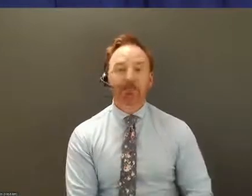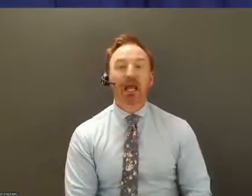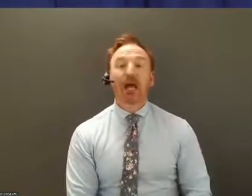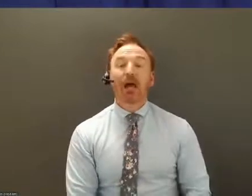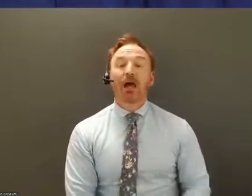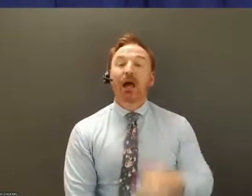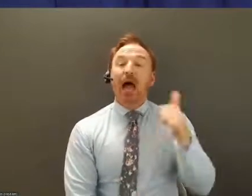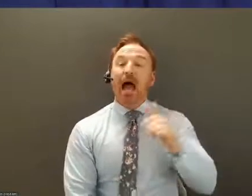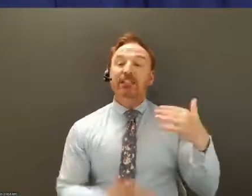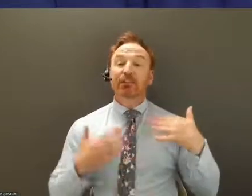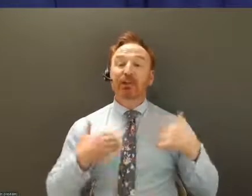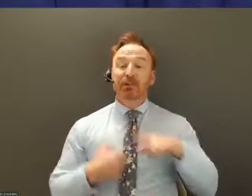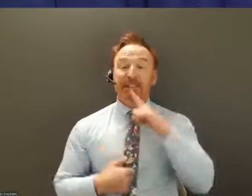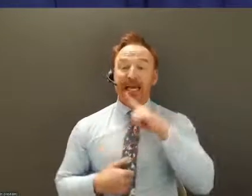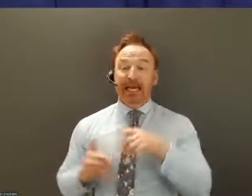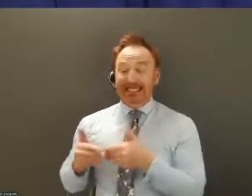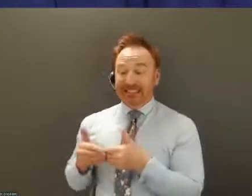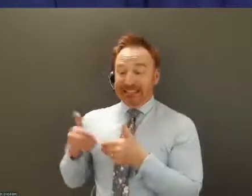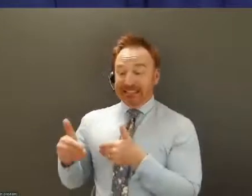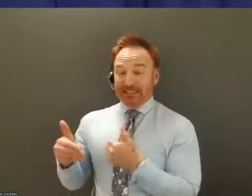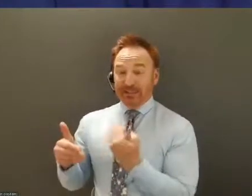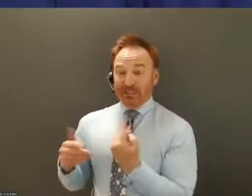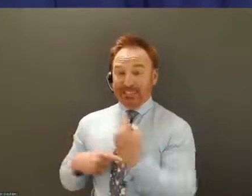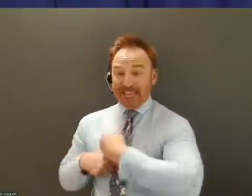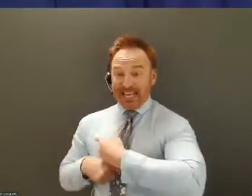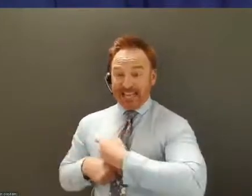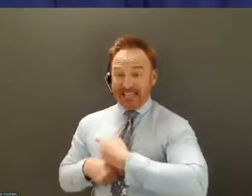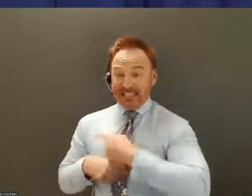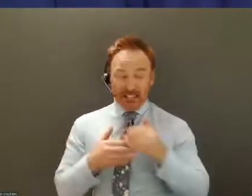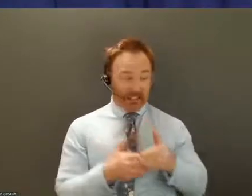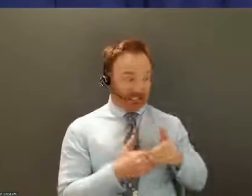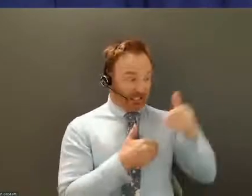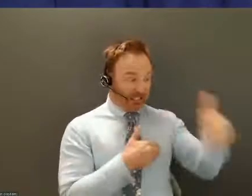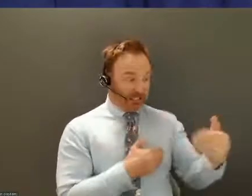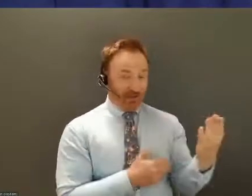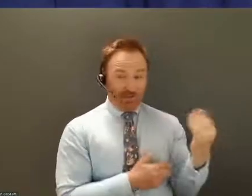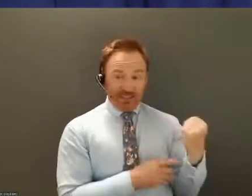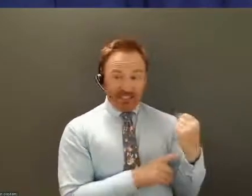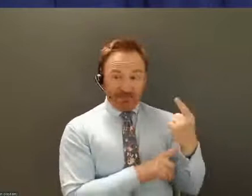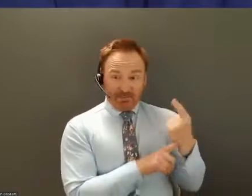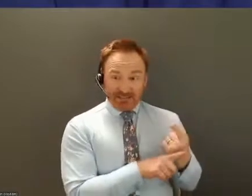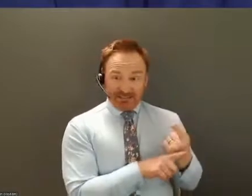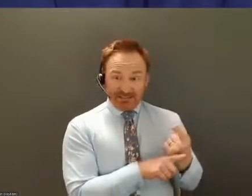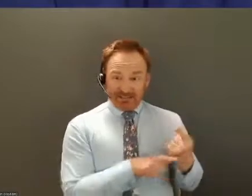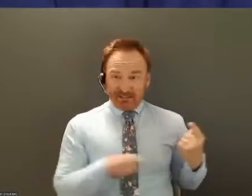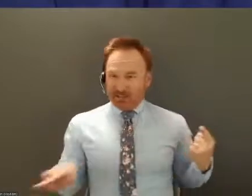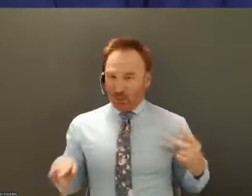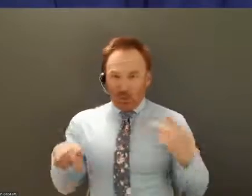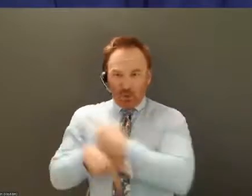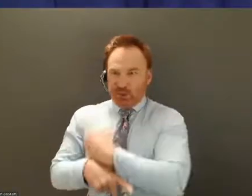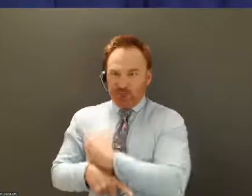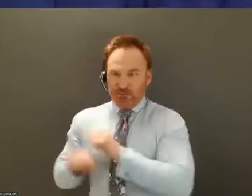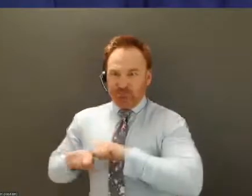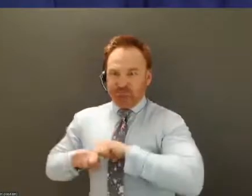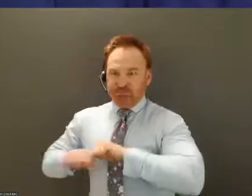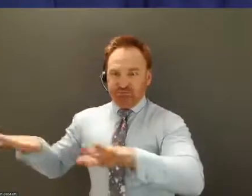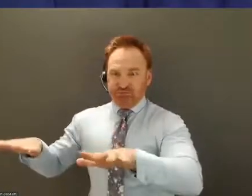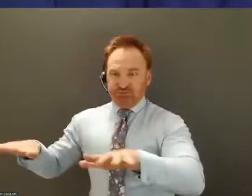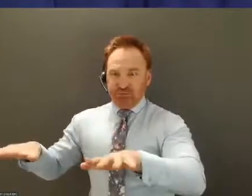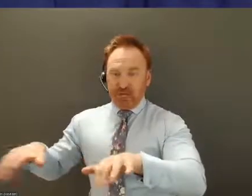It me in self isolate when been asked to and this one is really